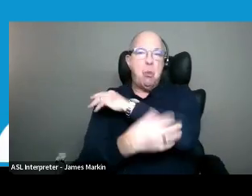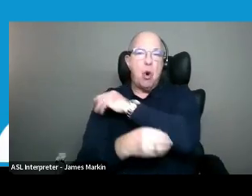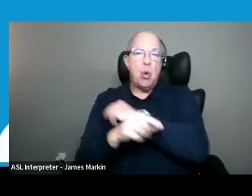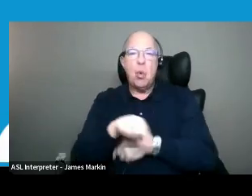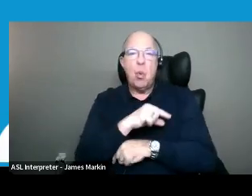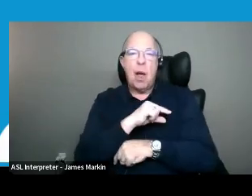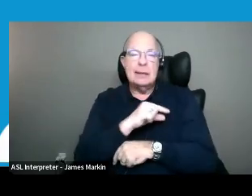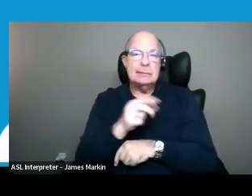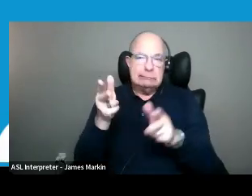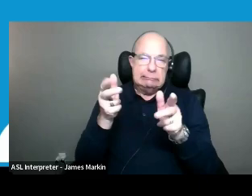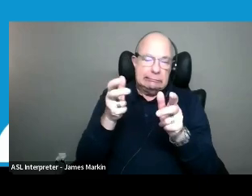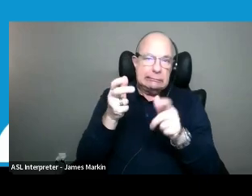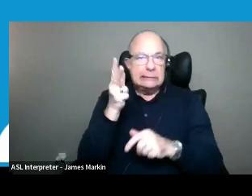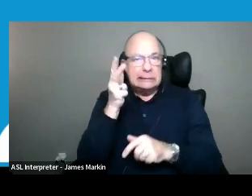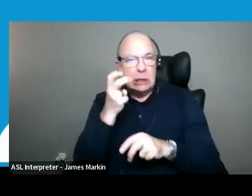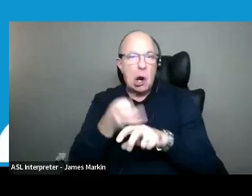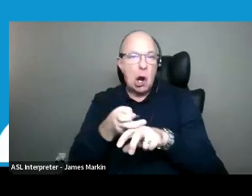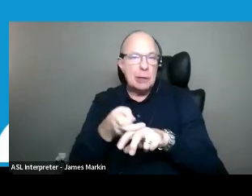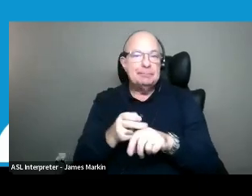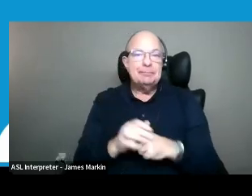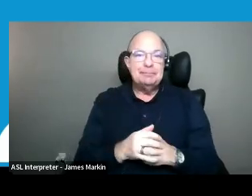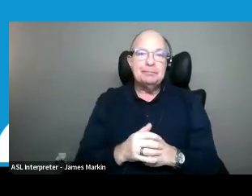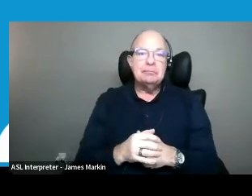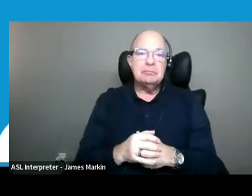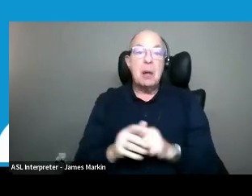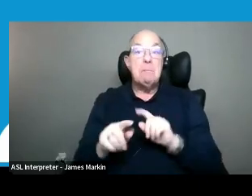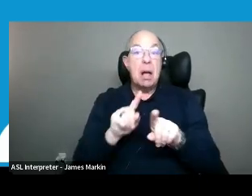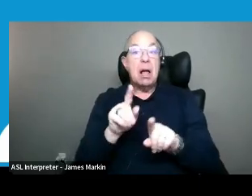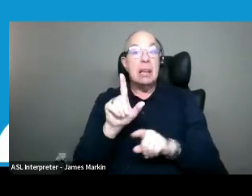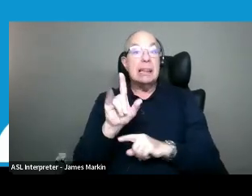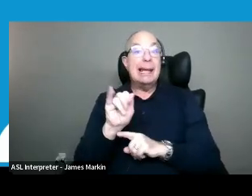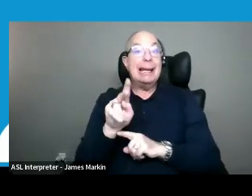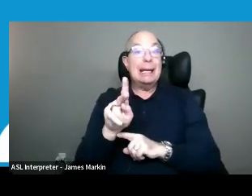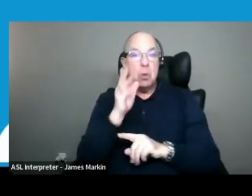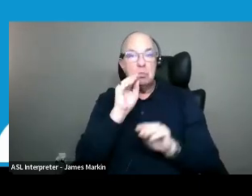Social Planning Toronto: hard to get… I stuck a link in the chat if anyone wants to see it to the timestamp.